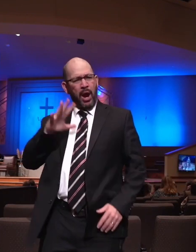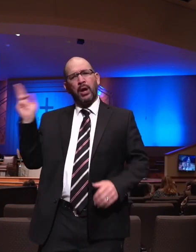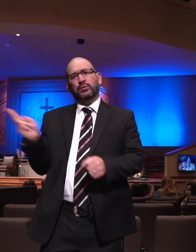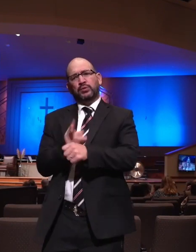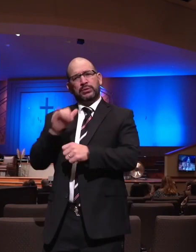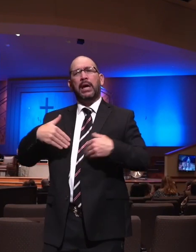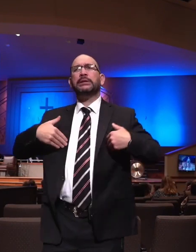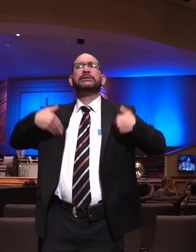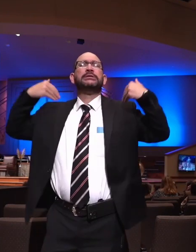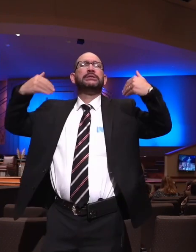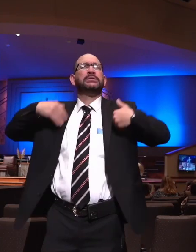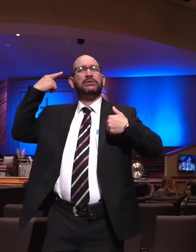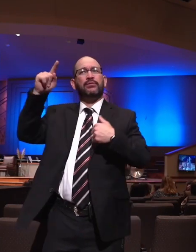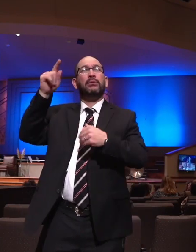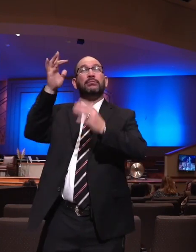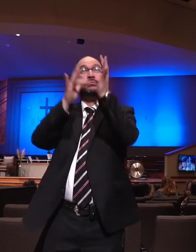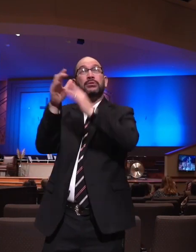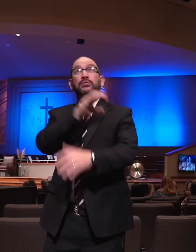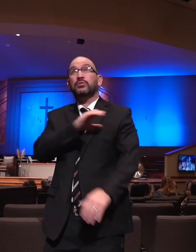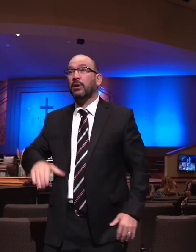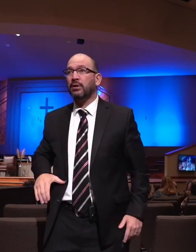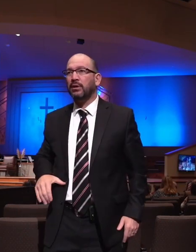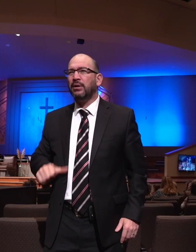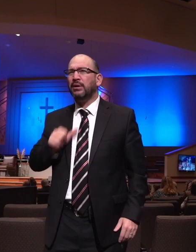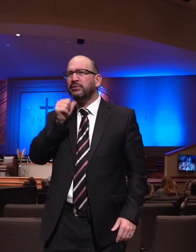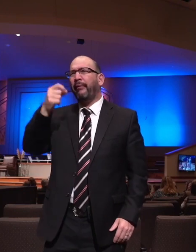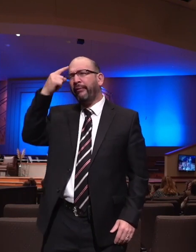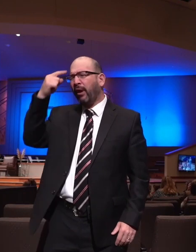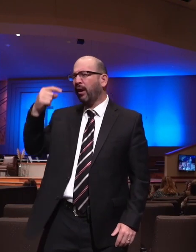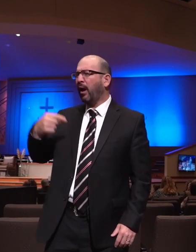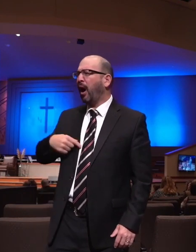whatever and do not look at your age well I could never witness because look at my